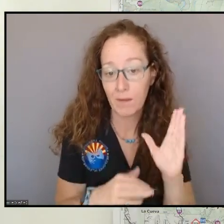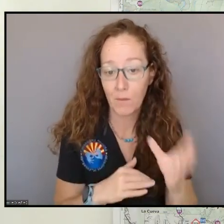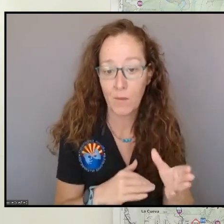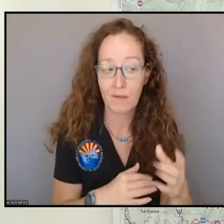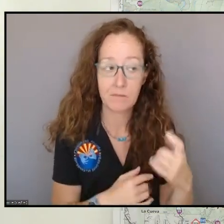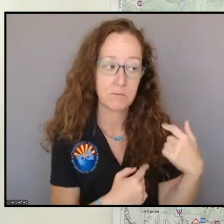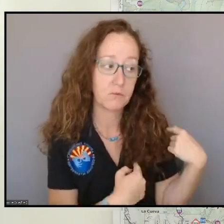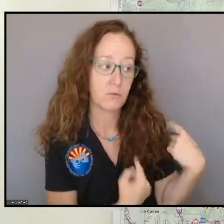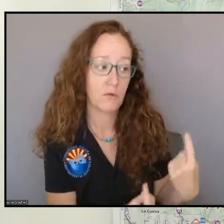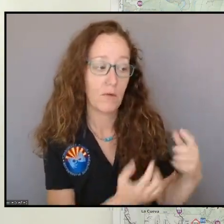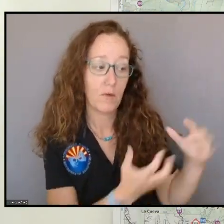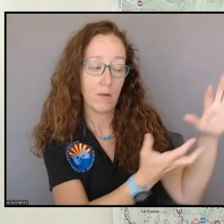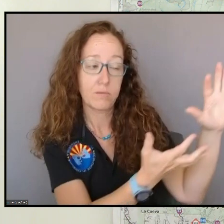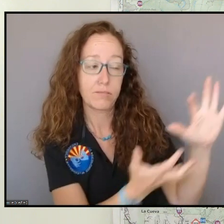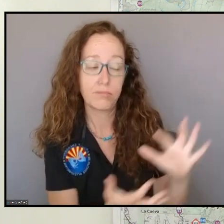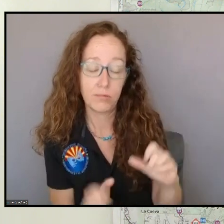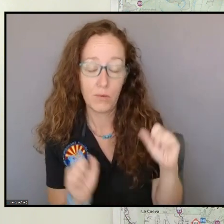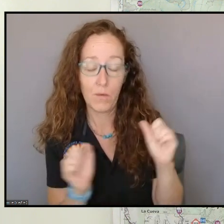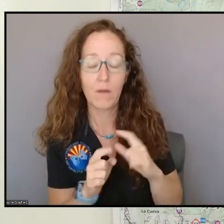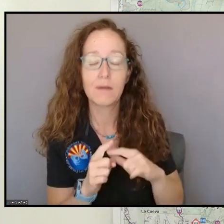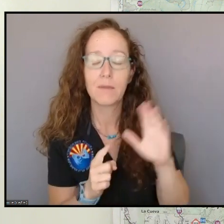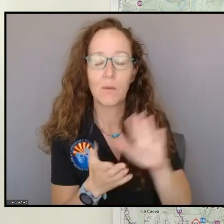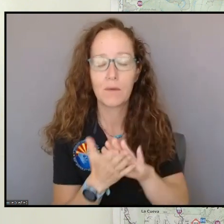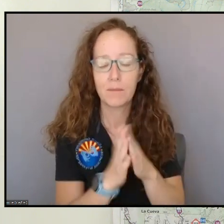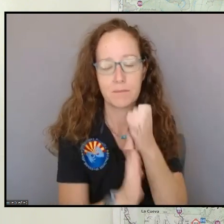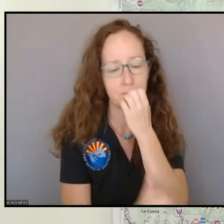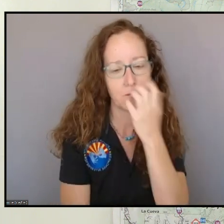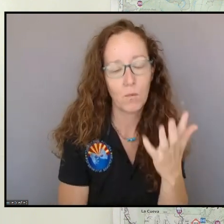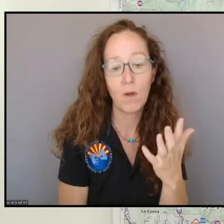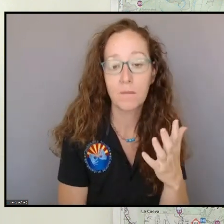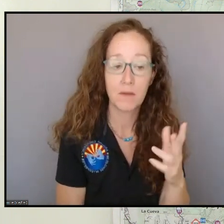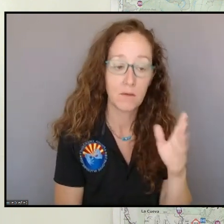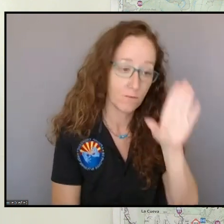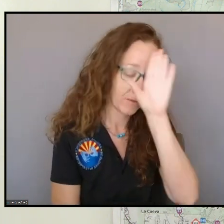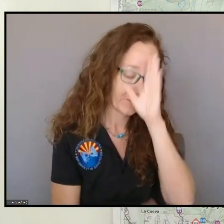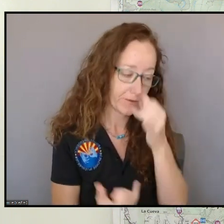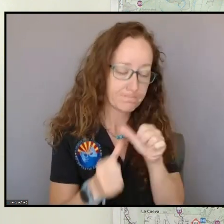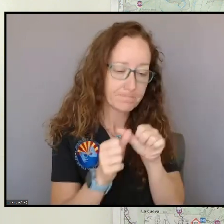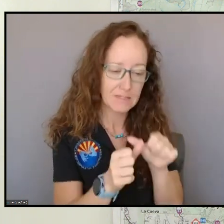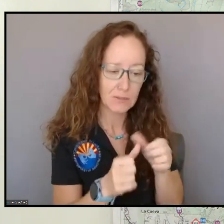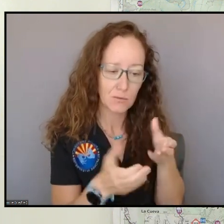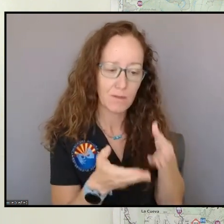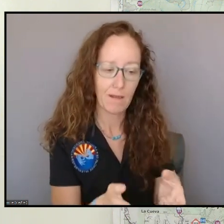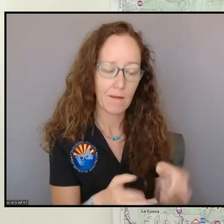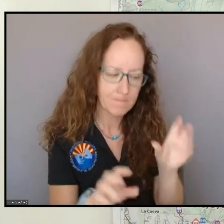to have that presence in there. They will continue to be looking and ensuring that the lines are secure and safe and